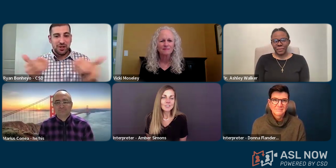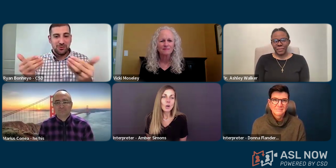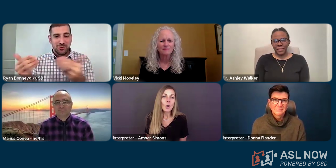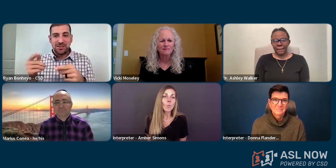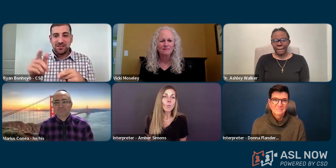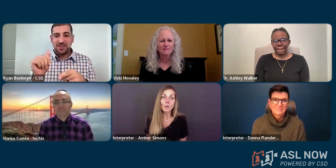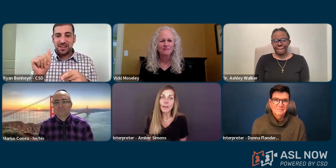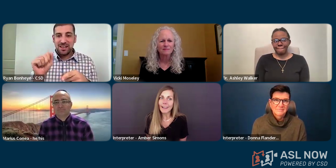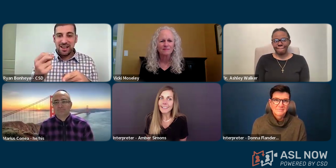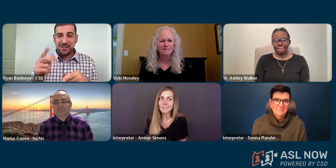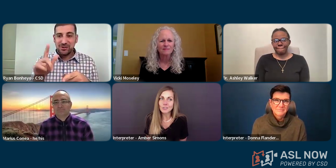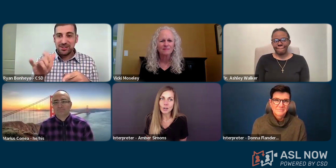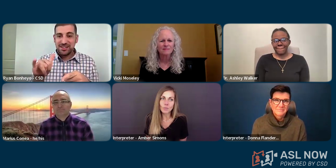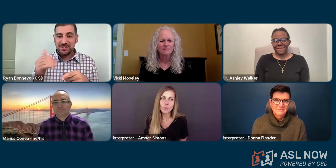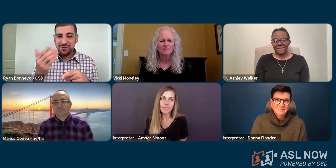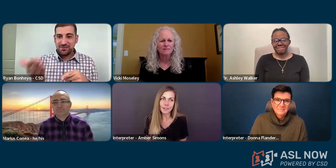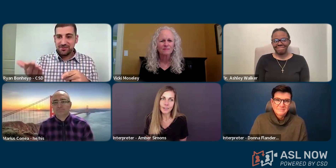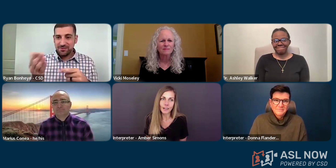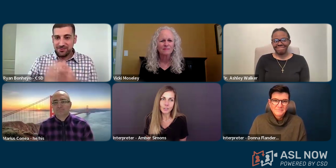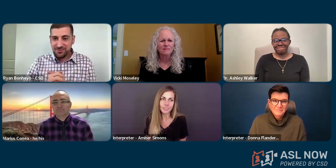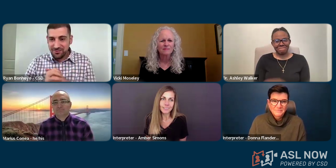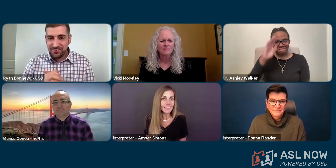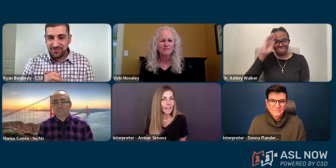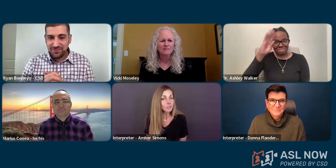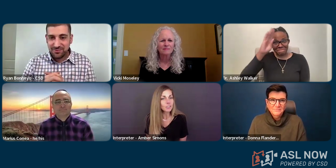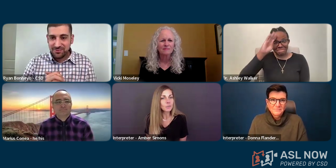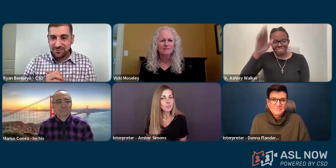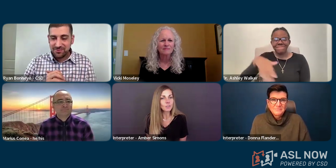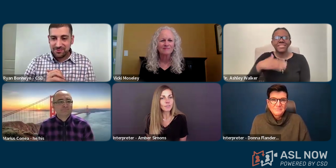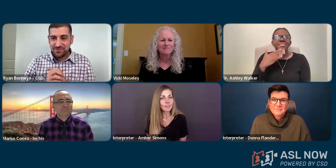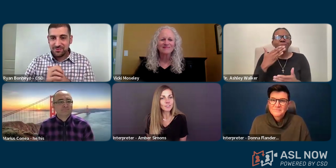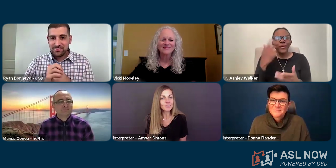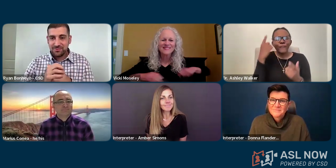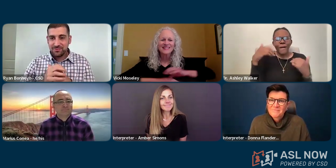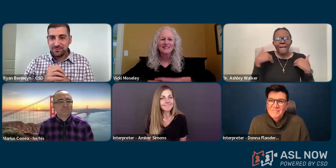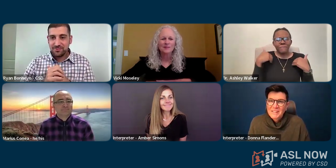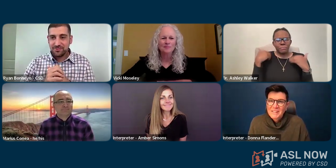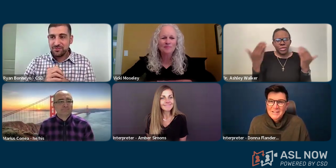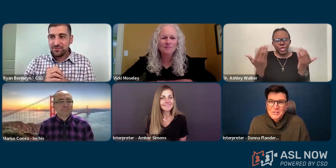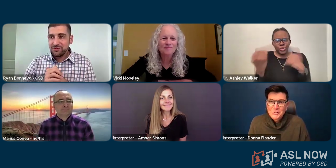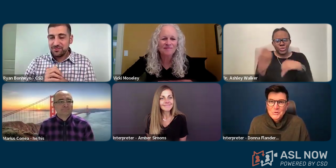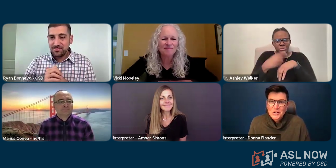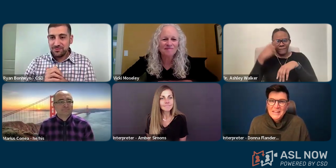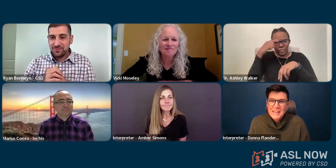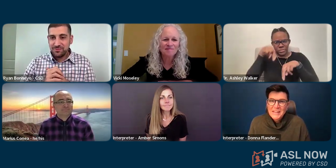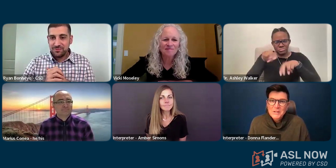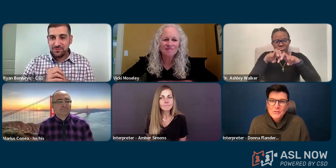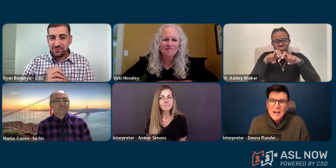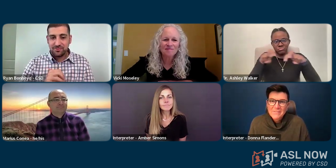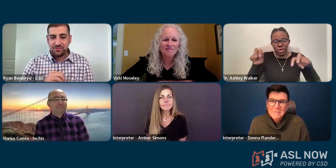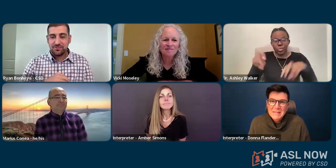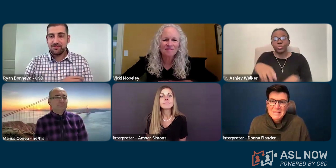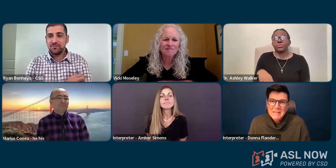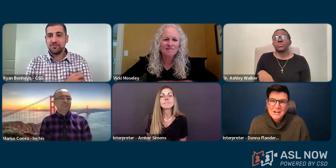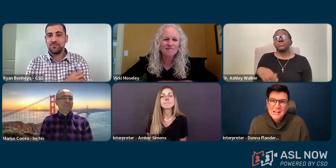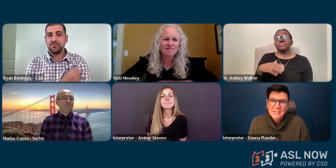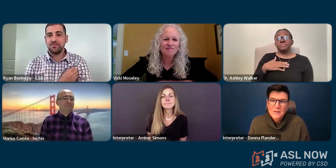So we'll go ahead and get started with introductions. Ashley, you want to start first? Sure. Thank you so much for having me here.